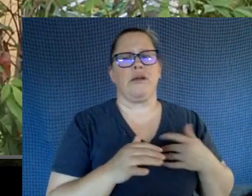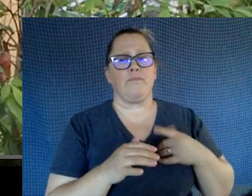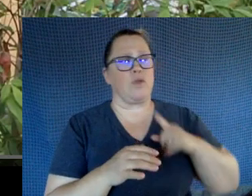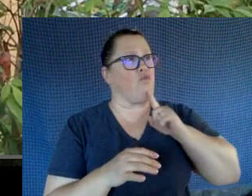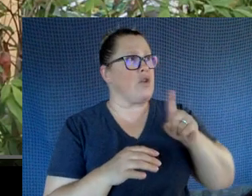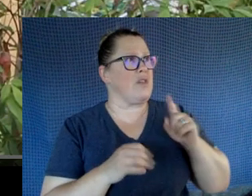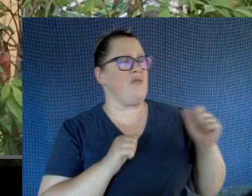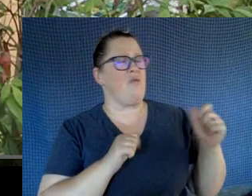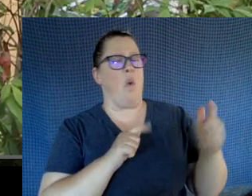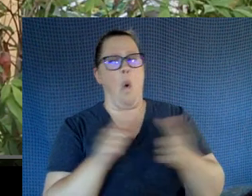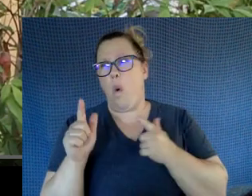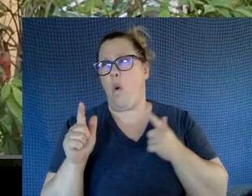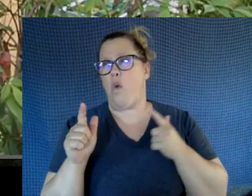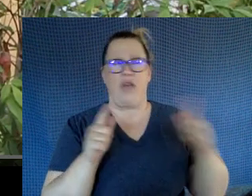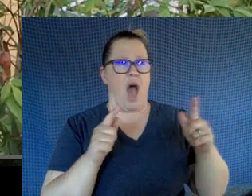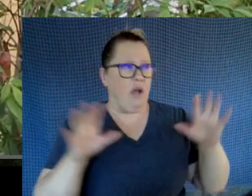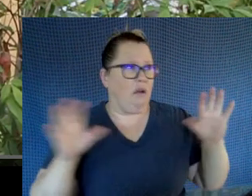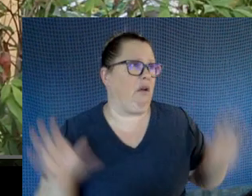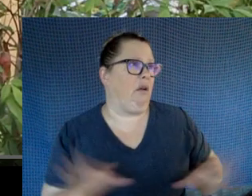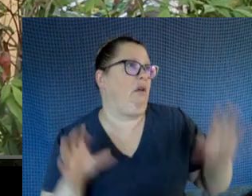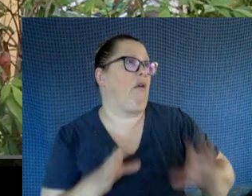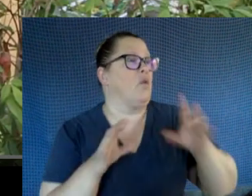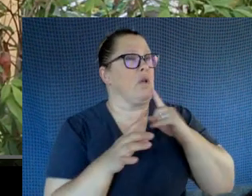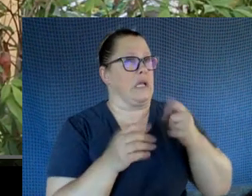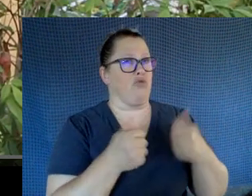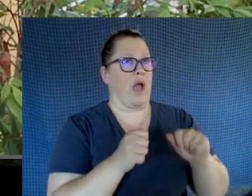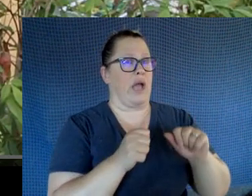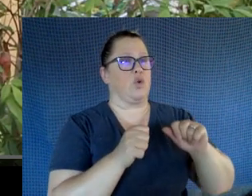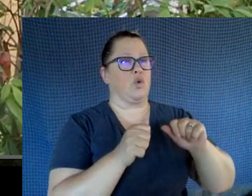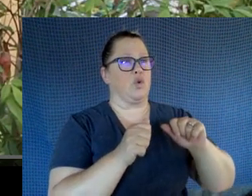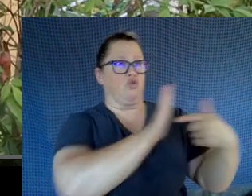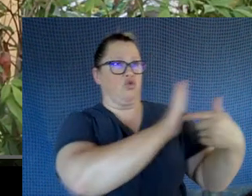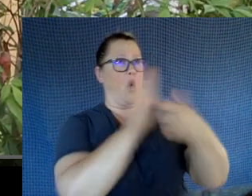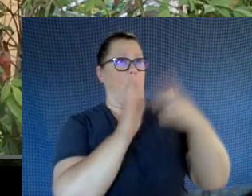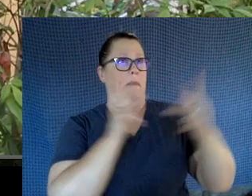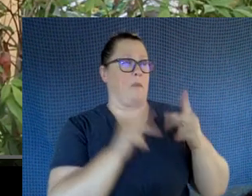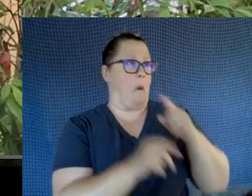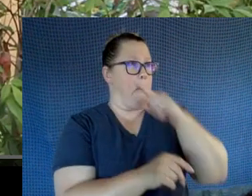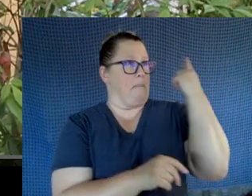black experience in America. And it was just a dynamic time. Well then it just